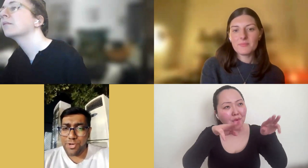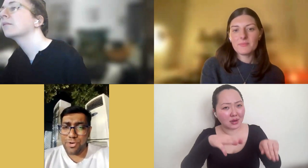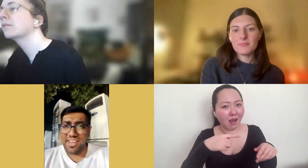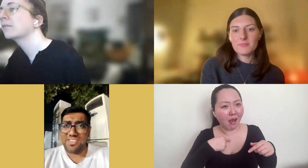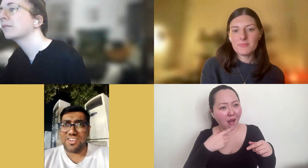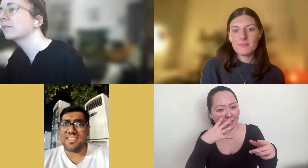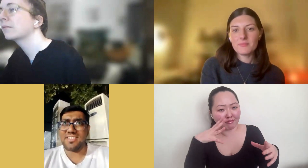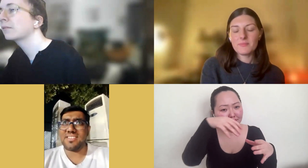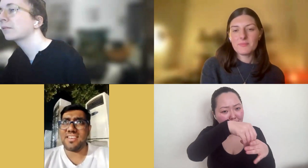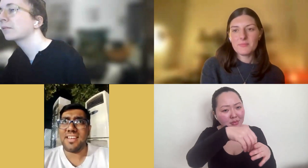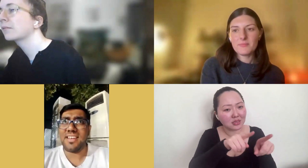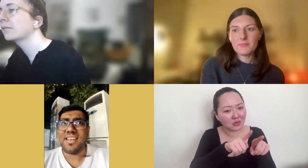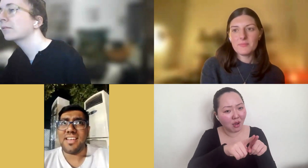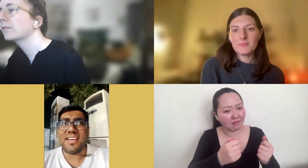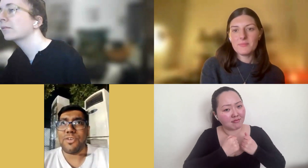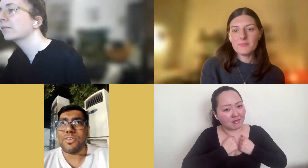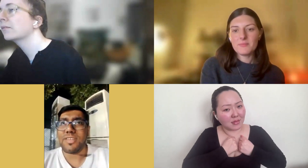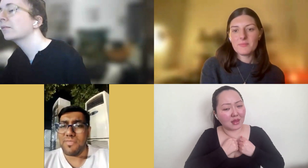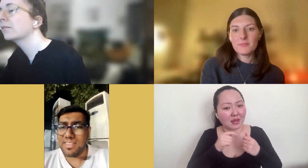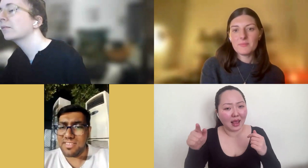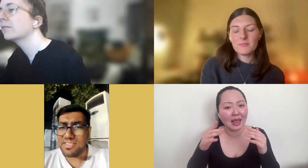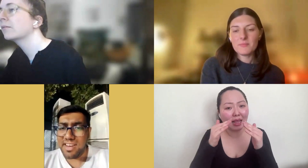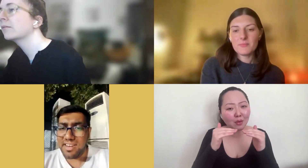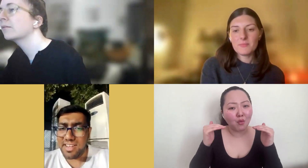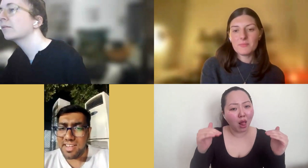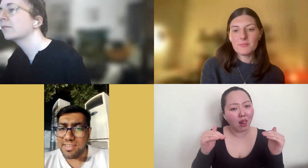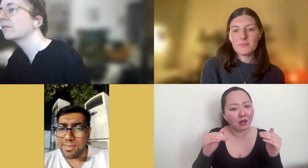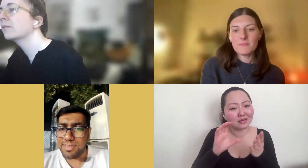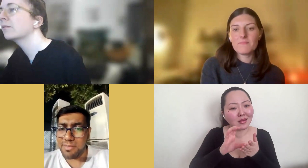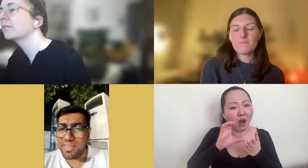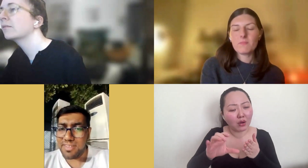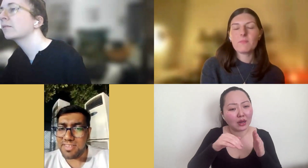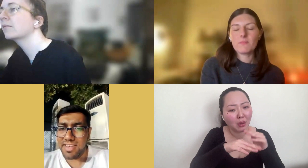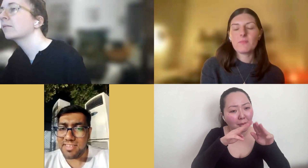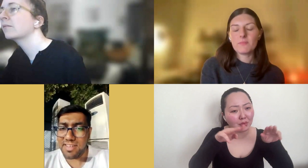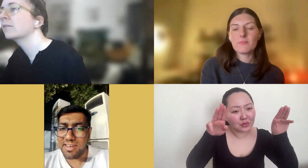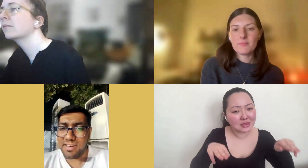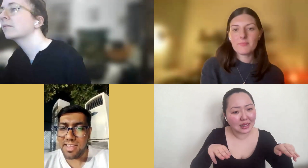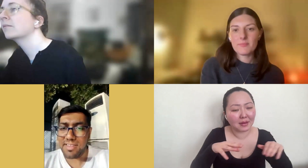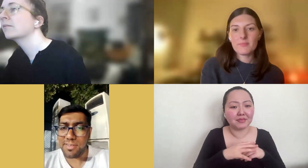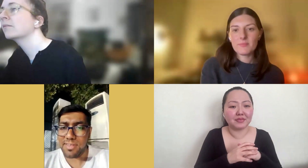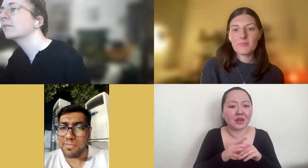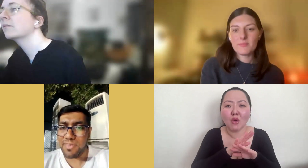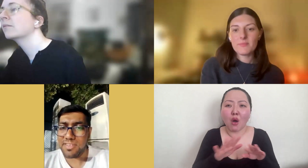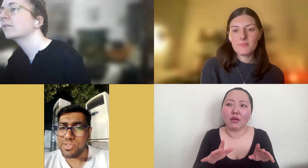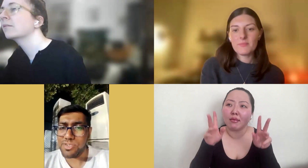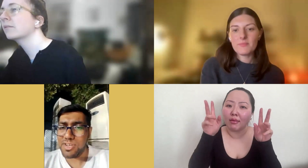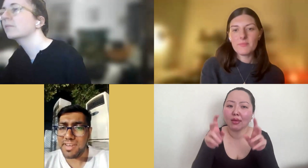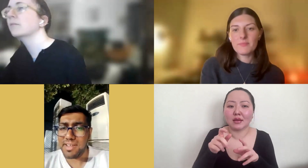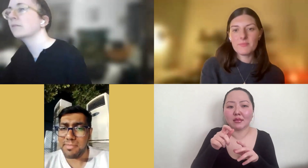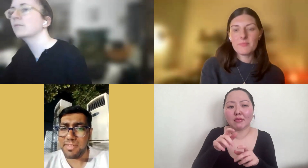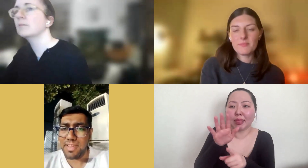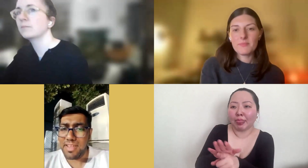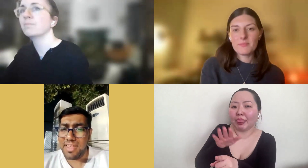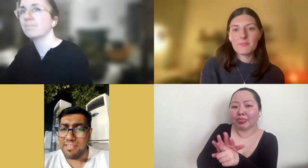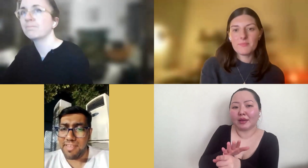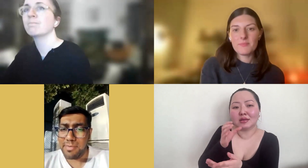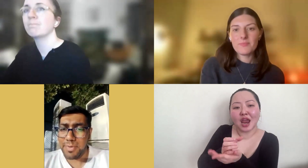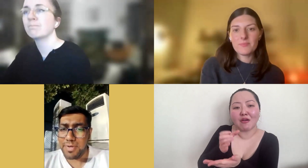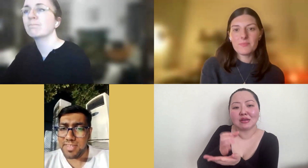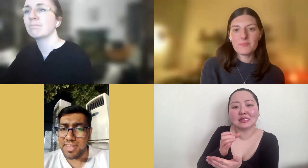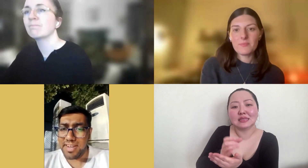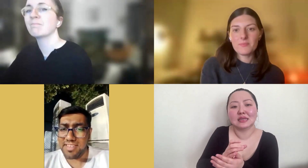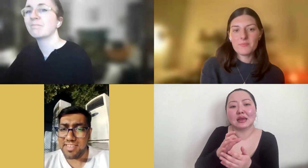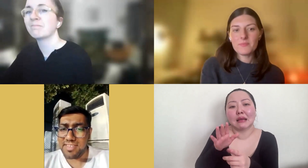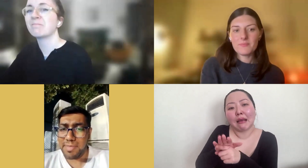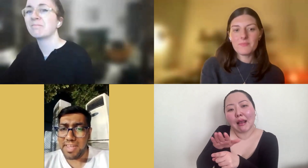And not only just you know someone's charity case or someone's social media event that they are just